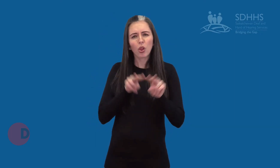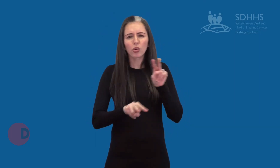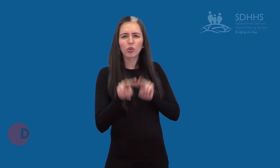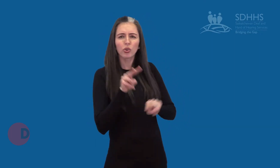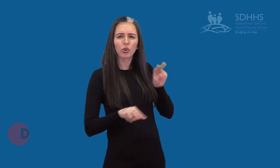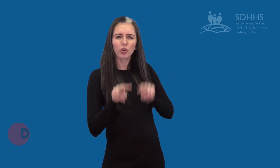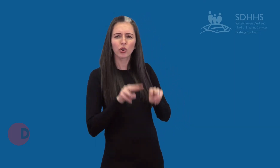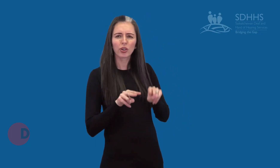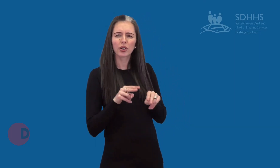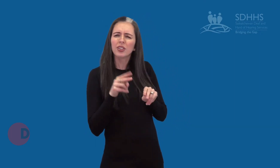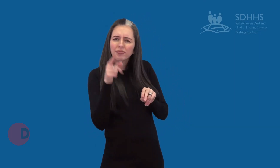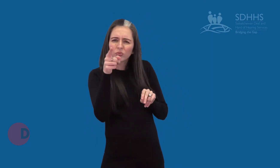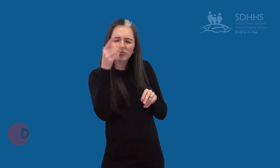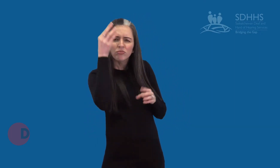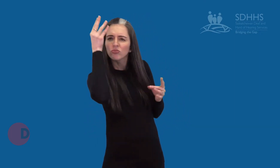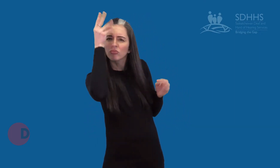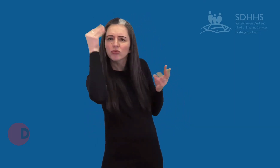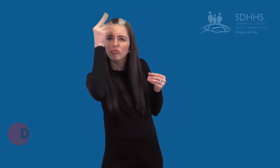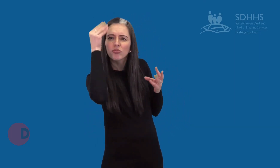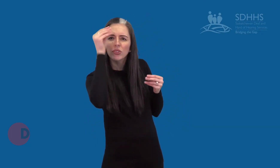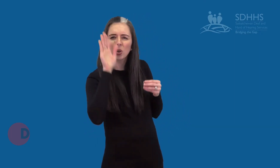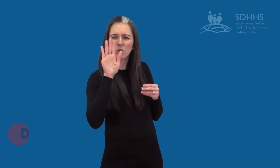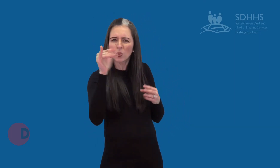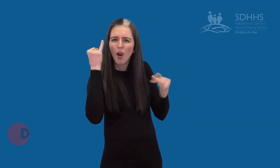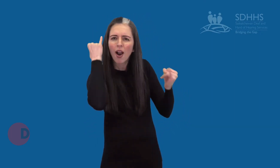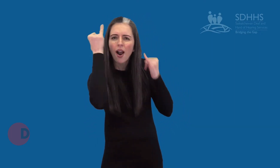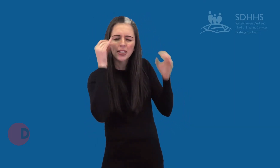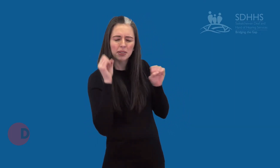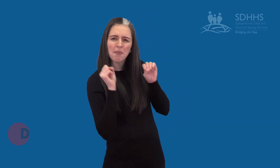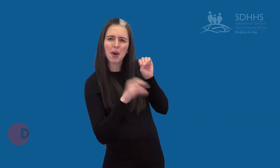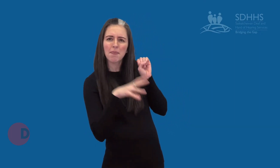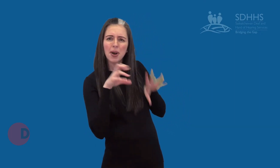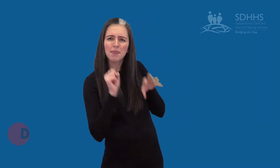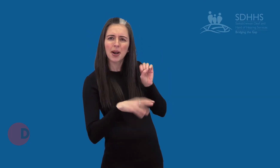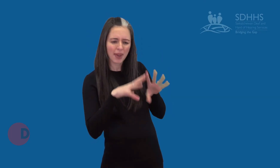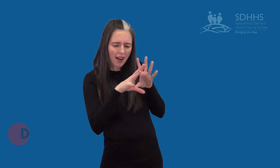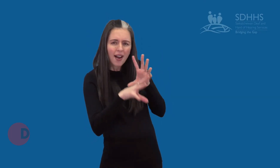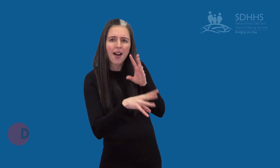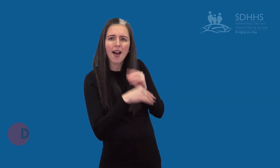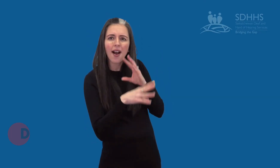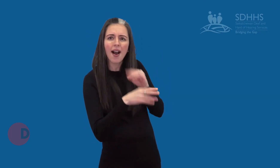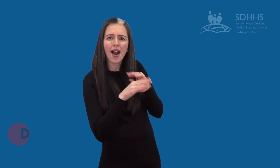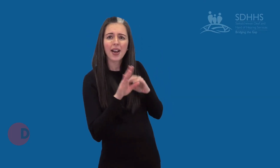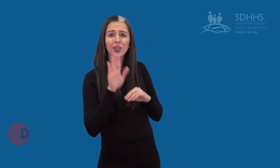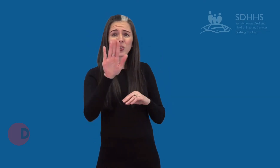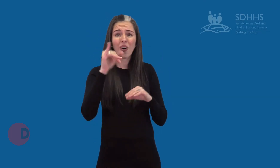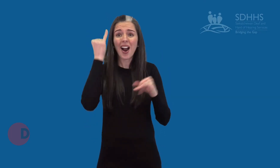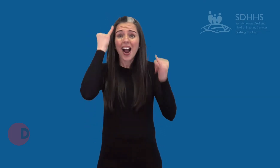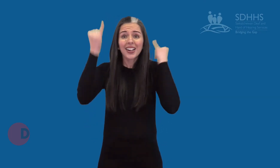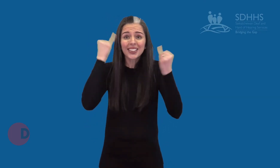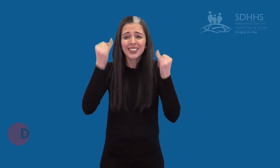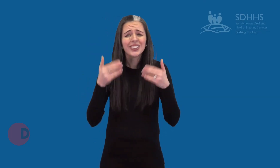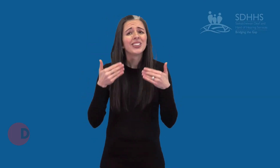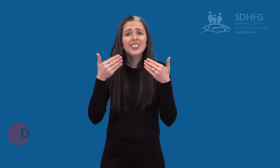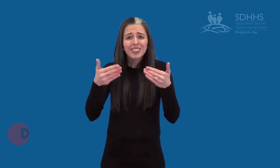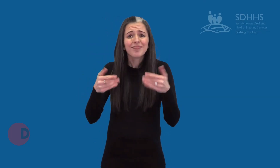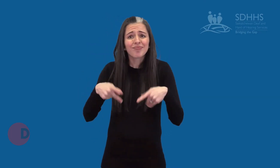Feel free to build on these ideas and provide your own ideas.